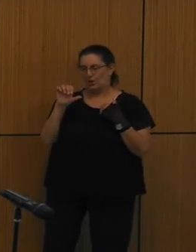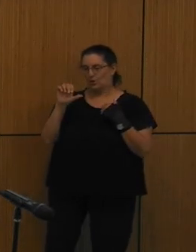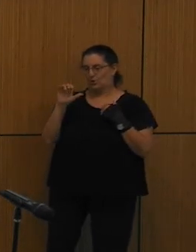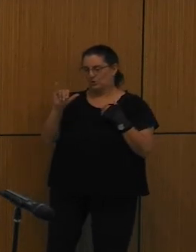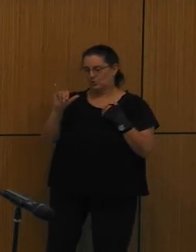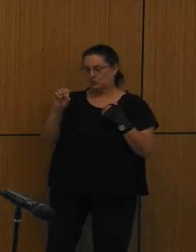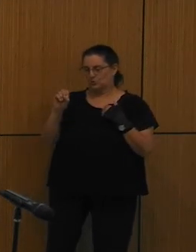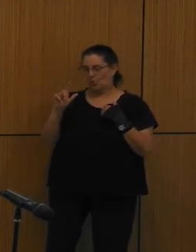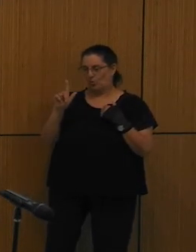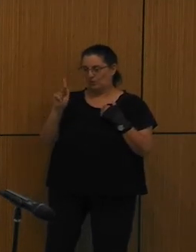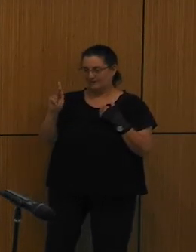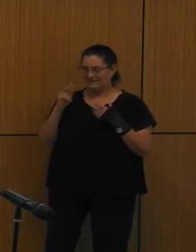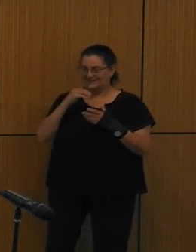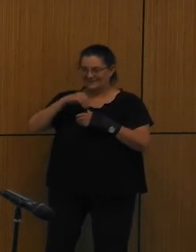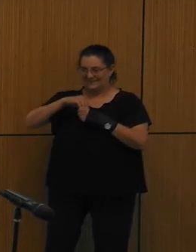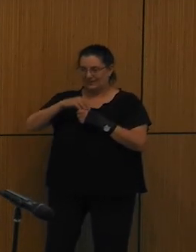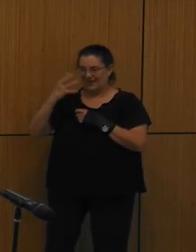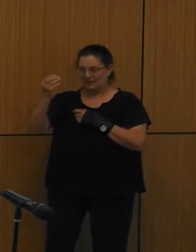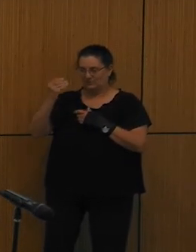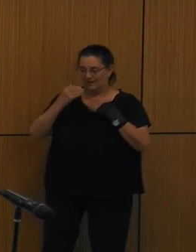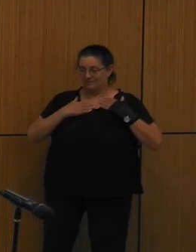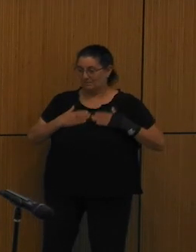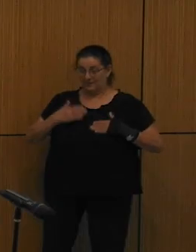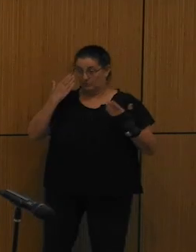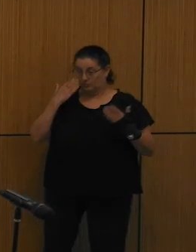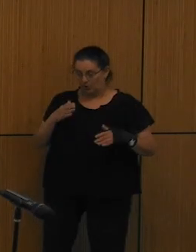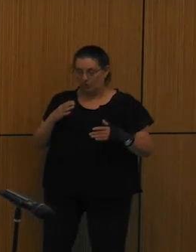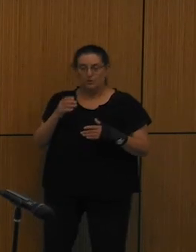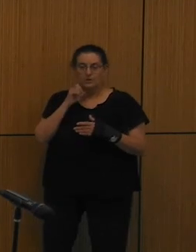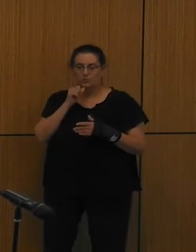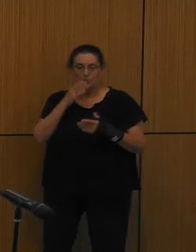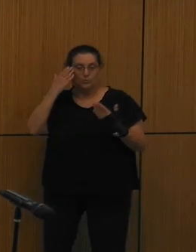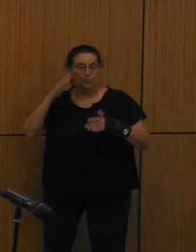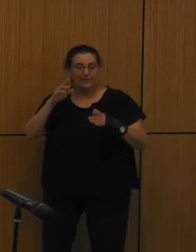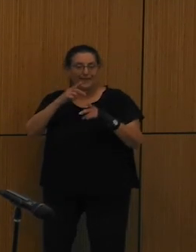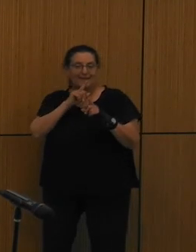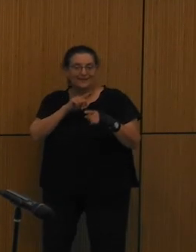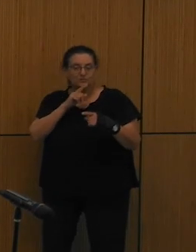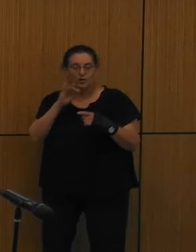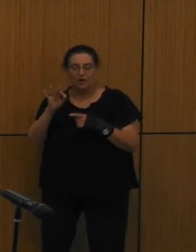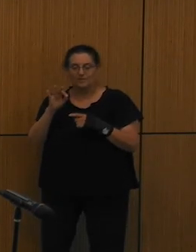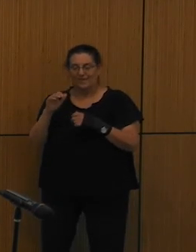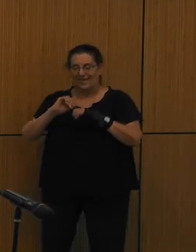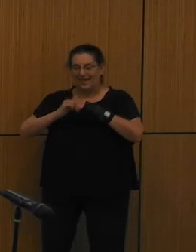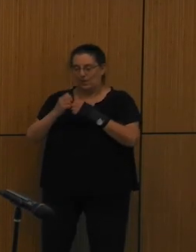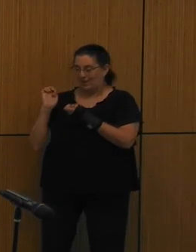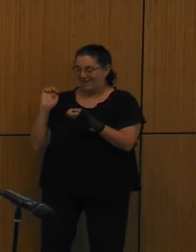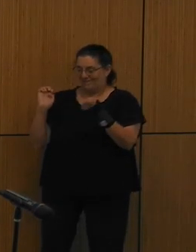in this whole sad system is that we don't know the answer. The evolutionary big evolutionary why question of